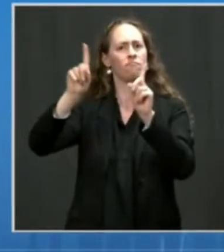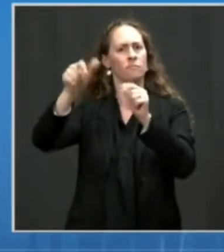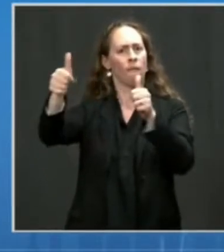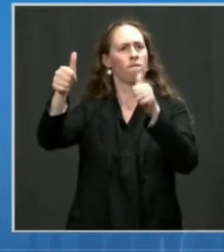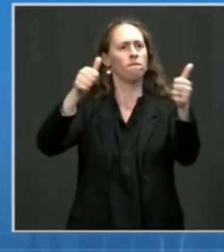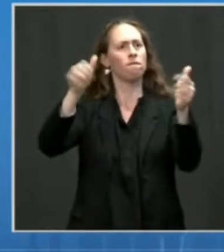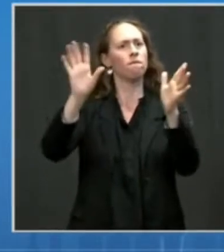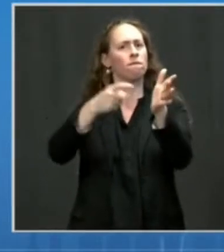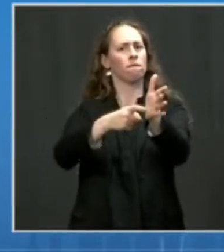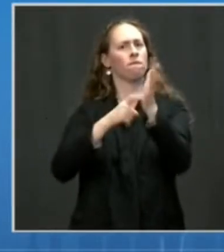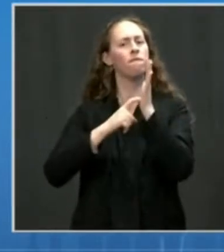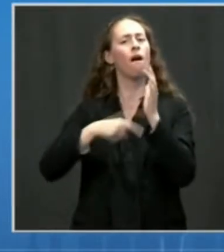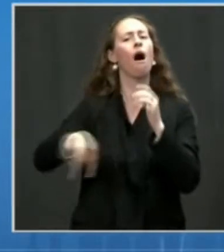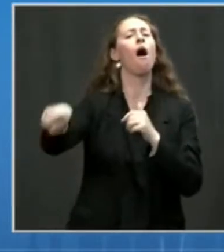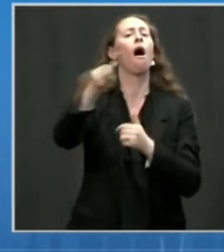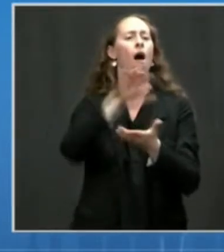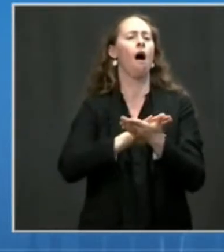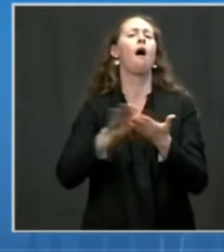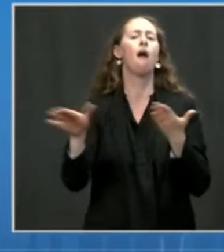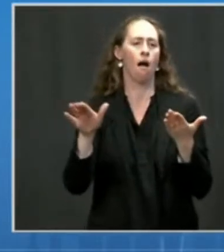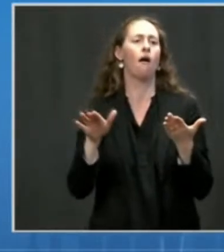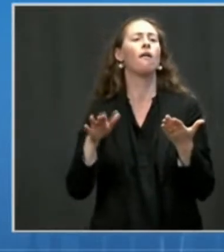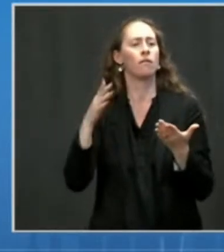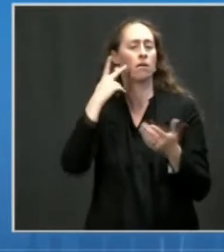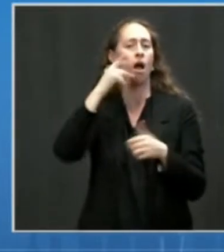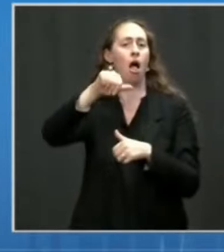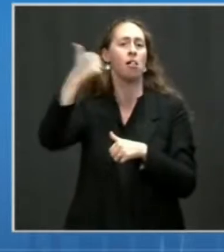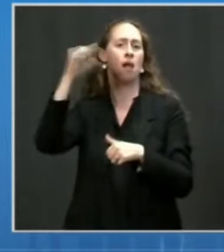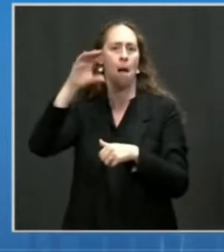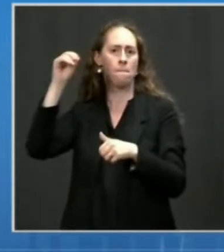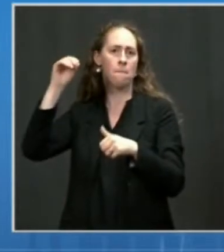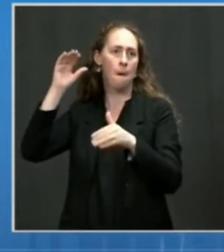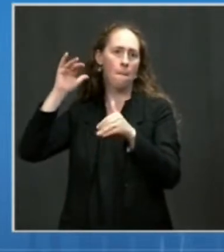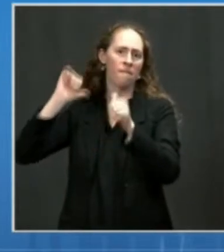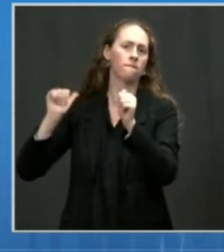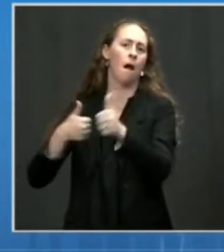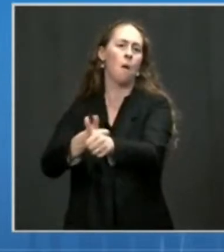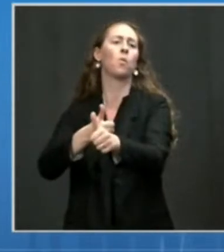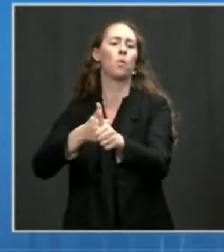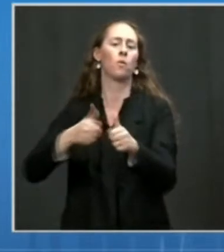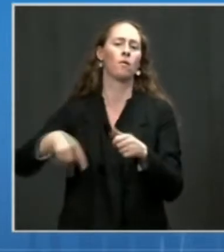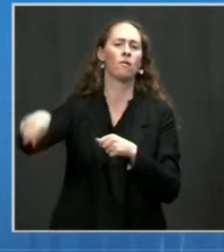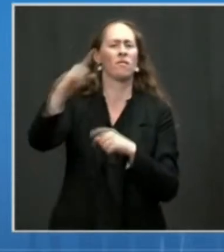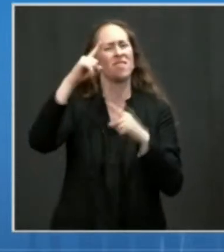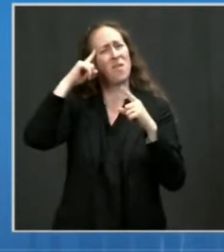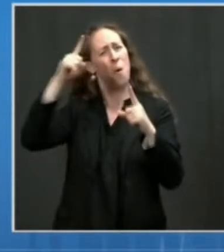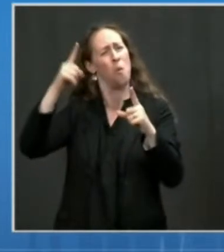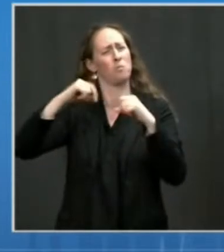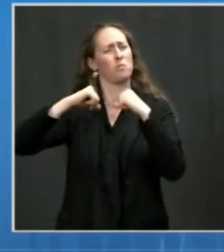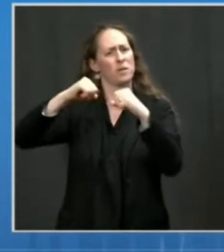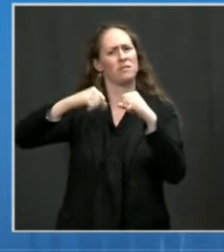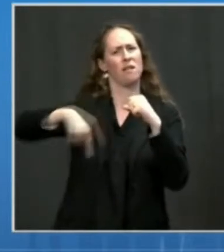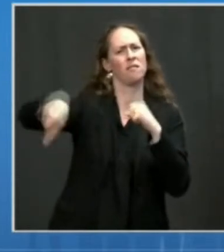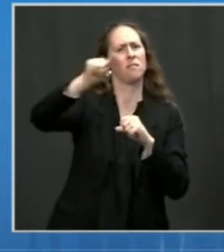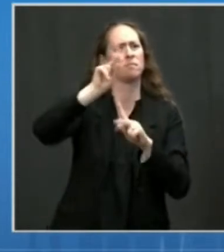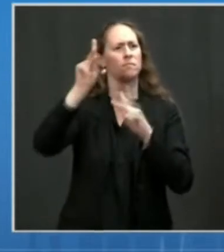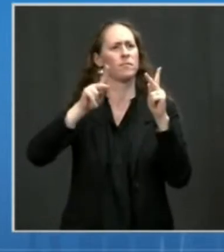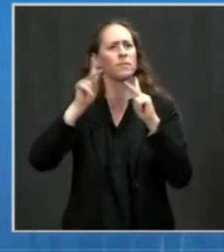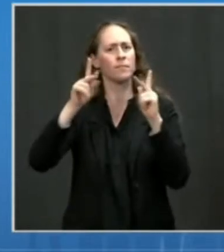PRIVATE SECTOR FOLLOW. I MENTIONED WALMART, DISNEY, AND GOOGLE ALL ANNOUNCING VACCINE REQUIREMENTS, AND THERE ARE DOZENS OF OTHER COMPANIES THAT ARE DOING THESE TIMES OF